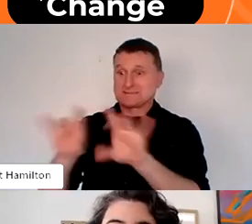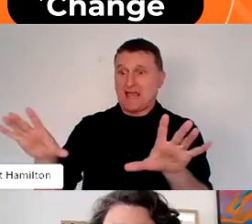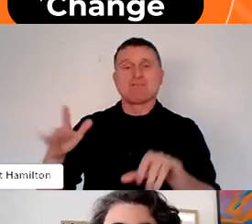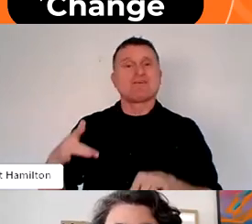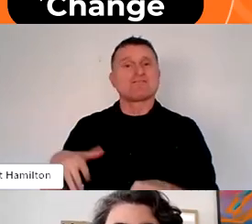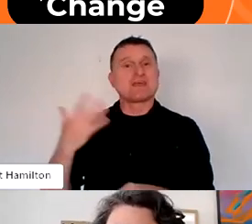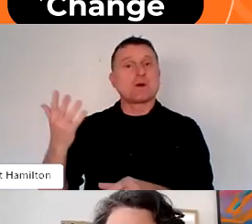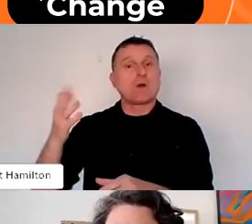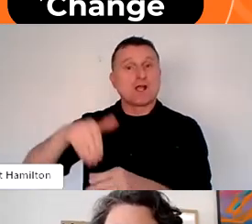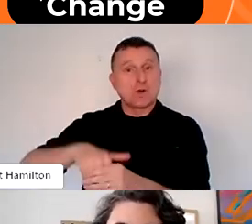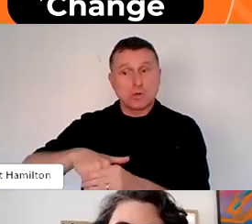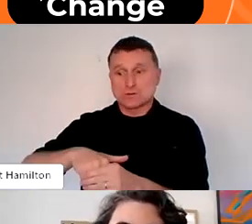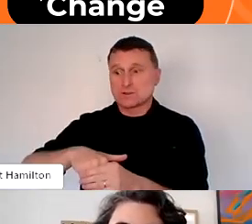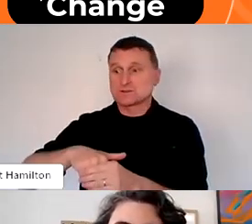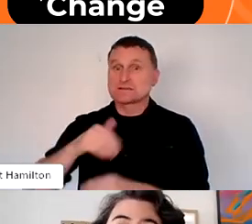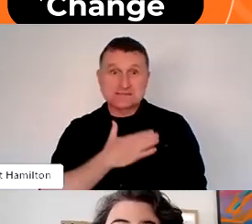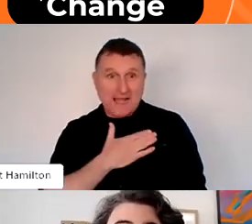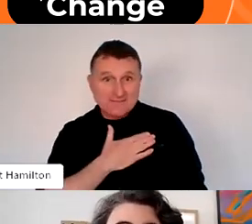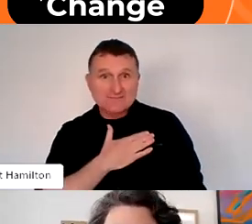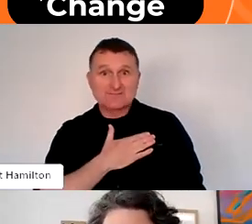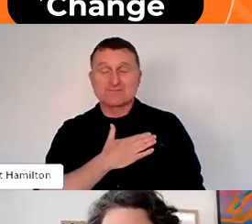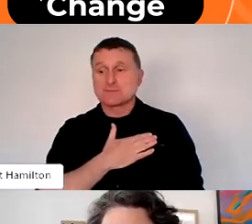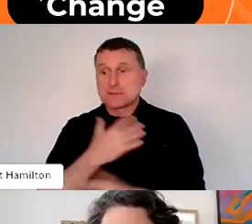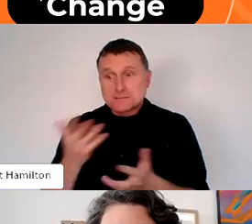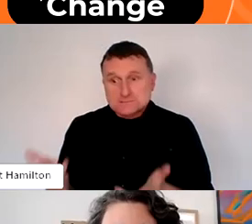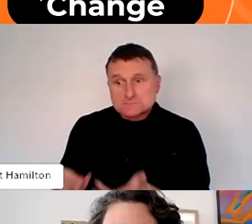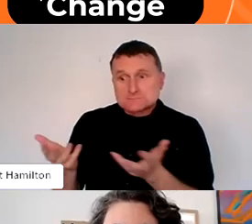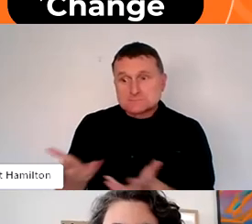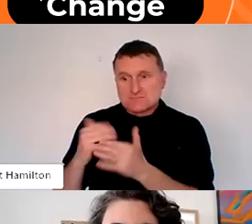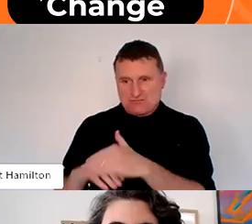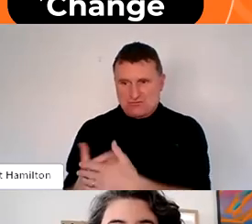is able to learn and flourish to their full potential. And today